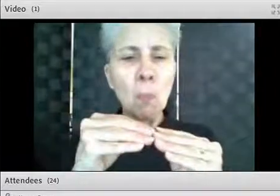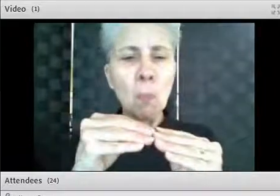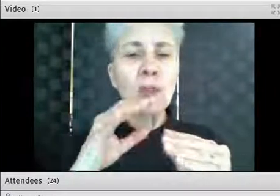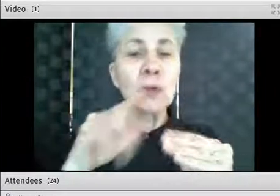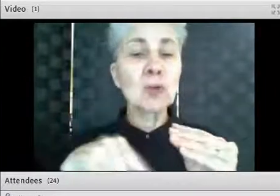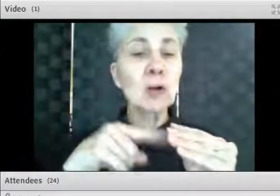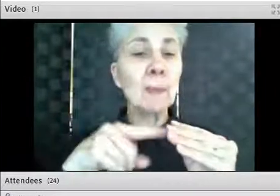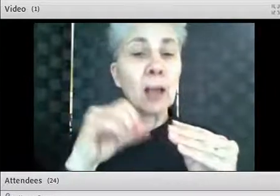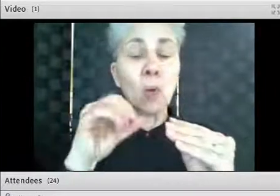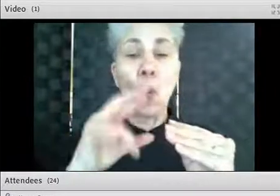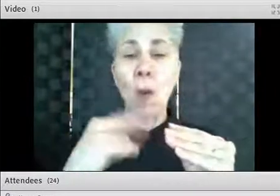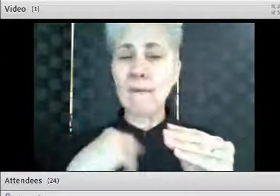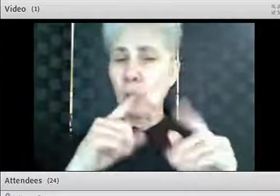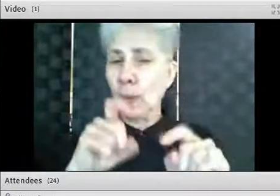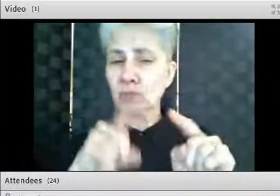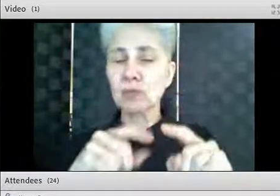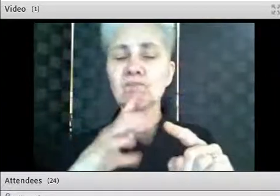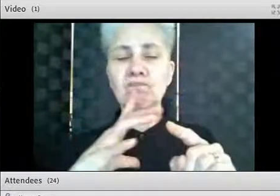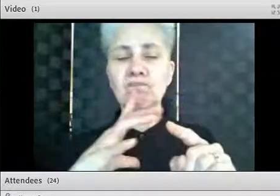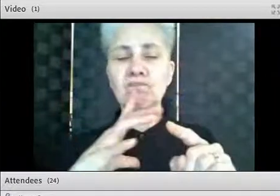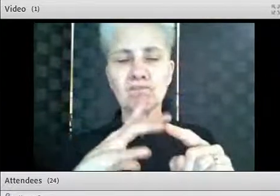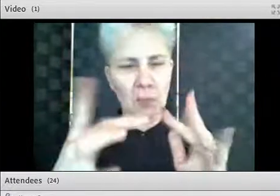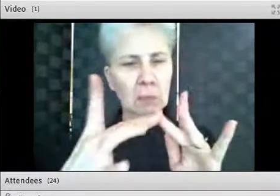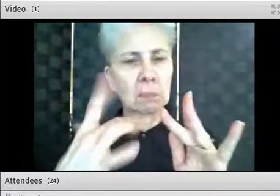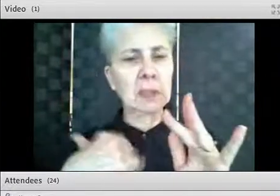or have any questions. Okay.